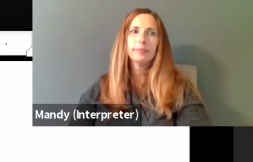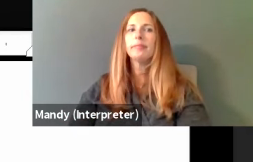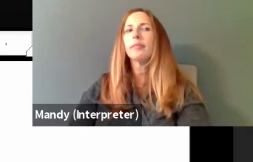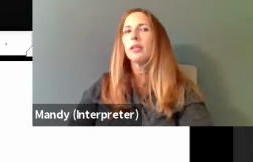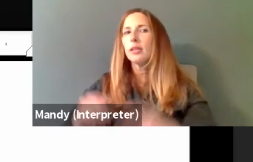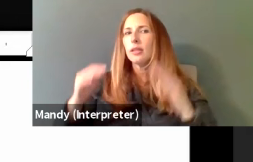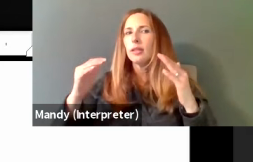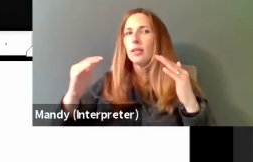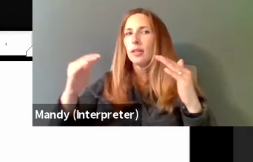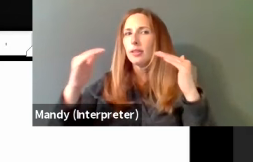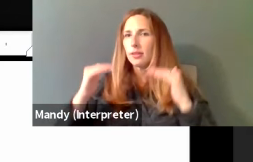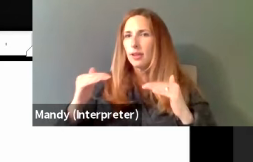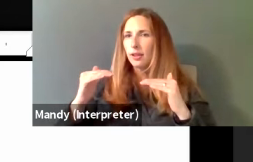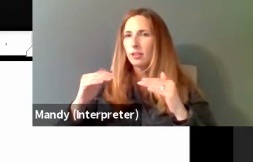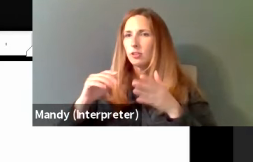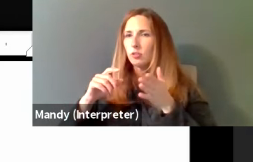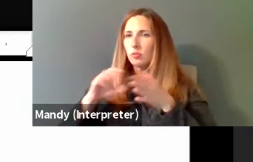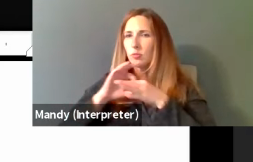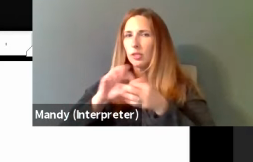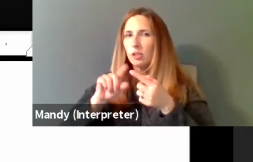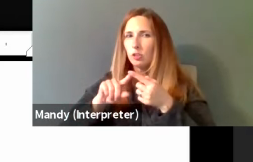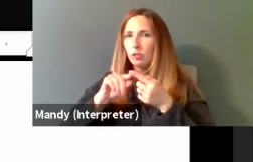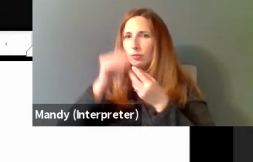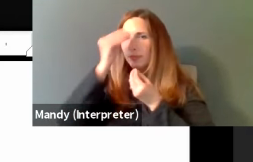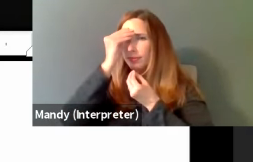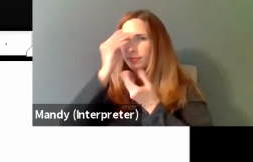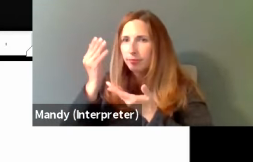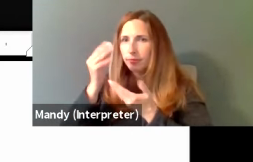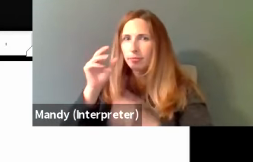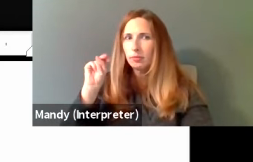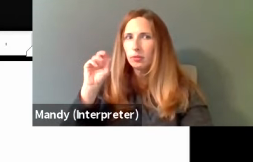of that Title VI compliance through the Civil Rights Act